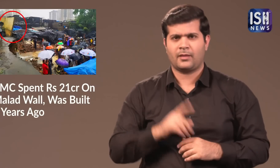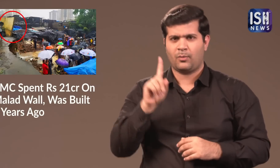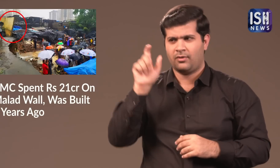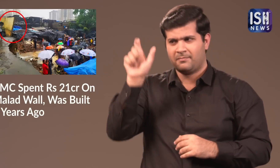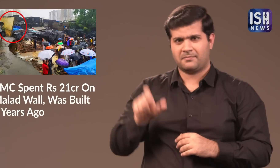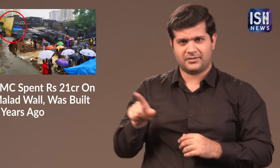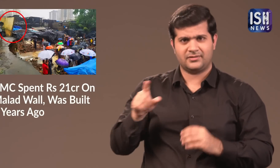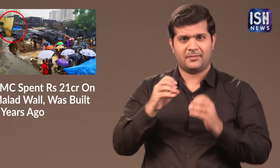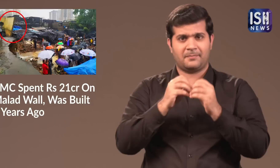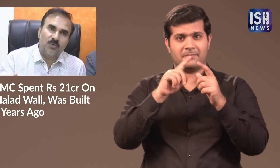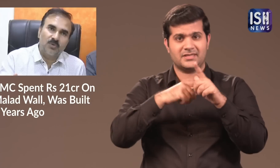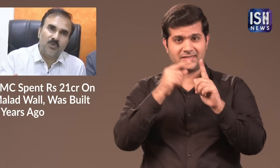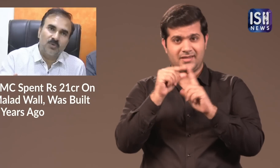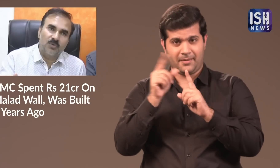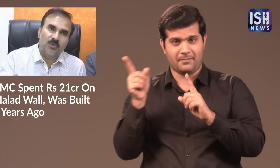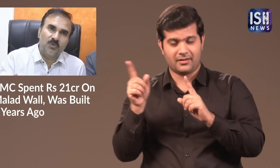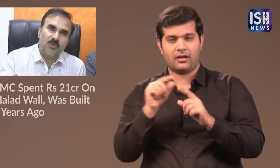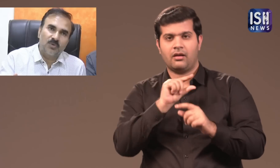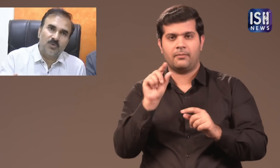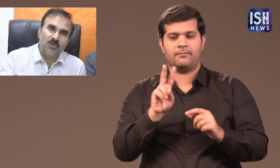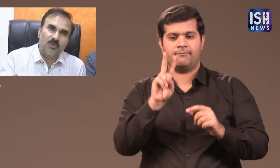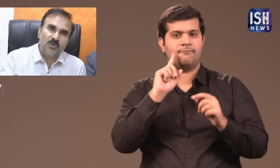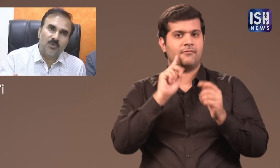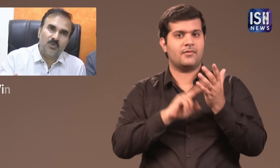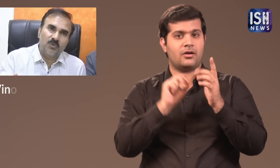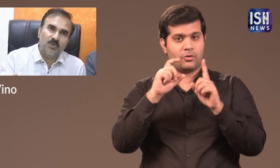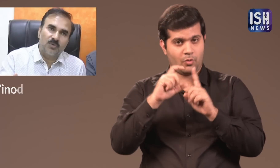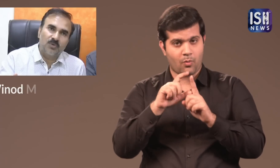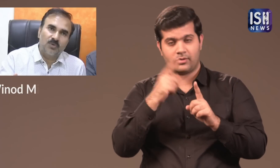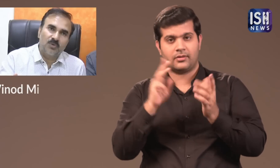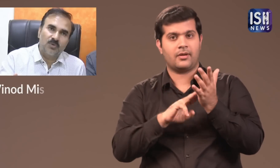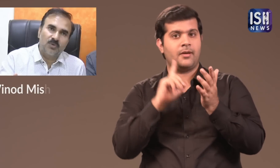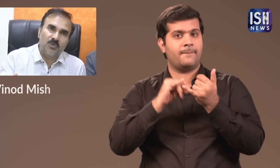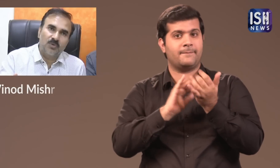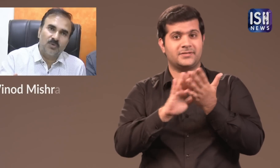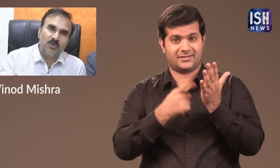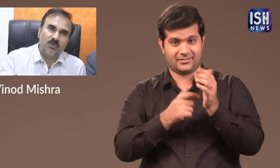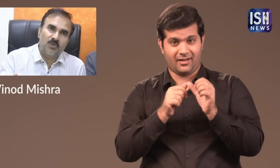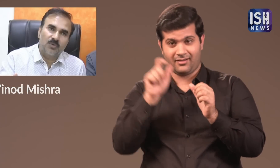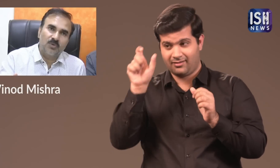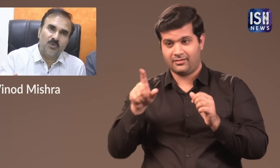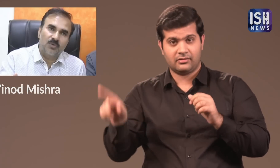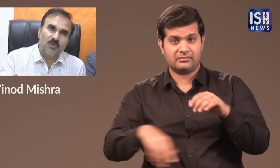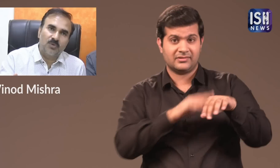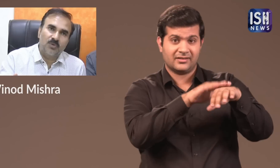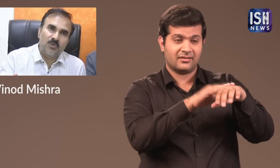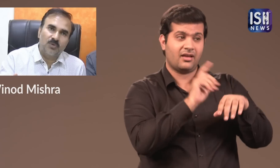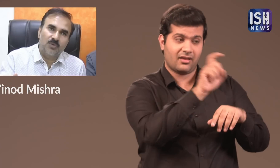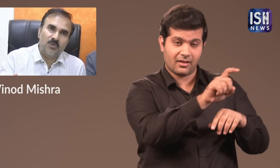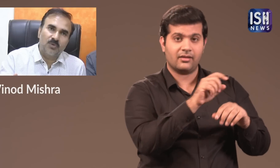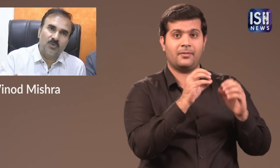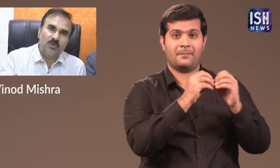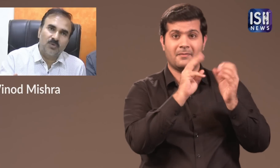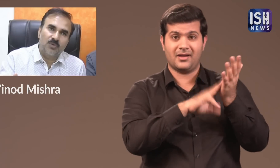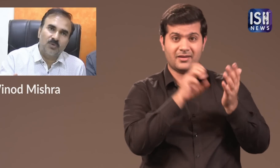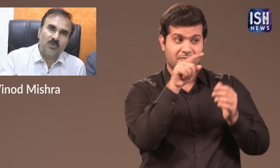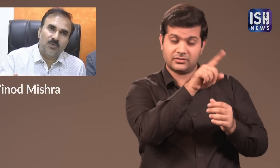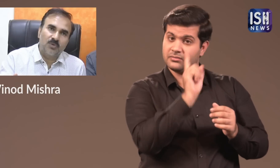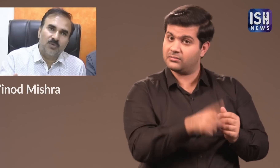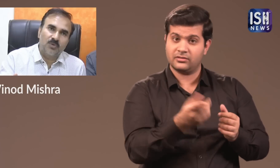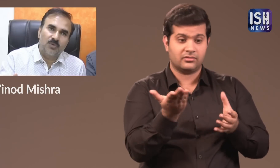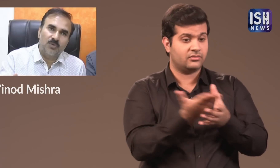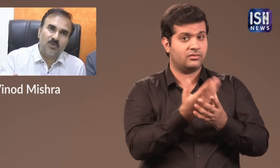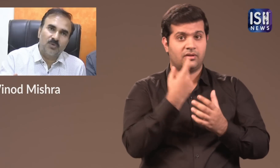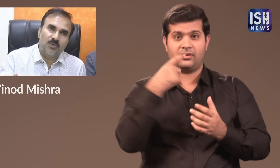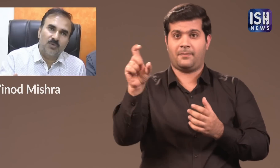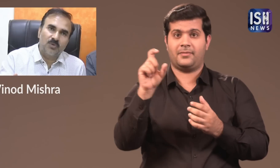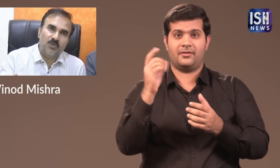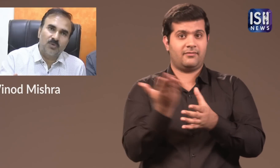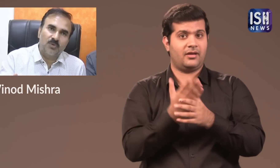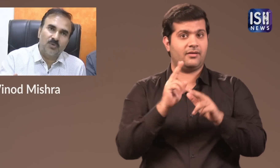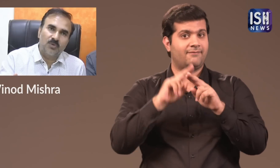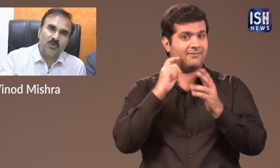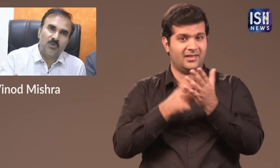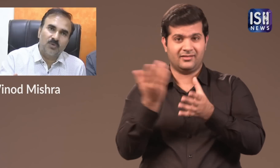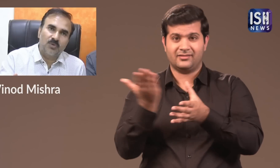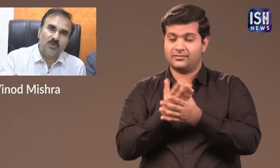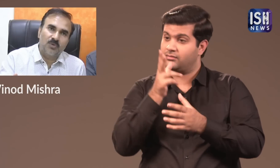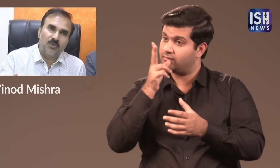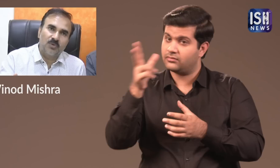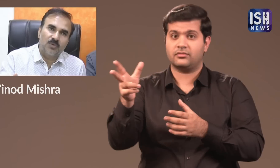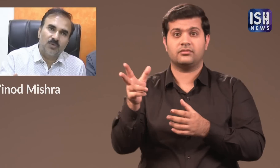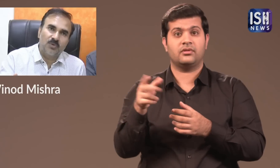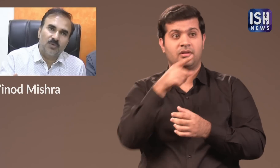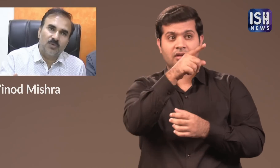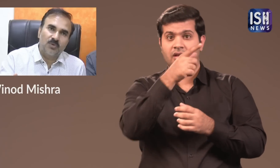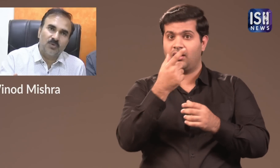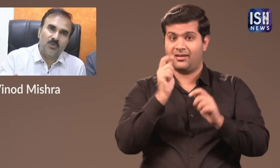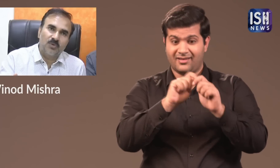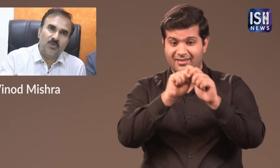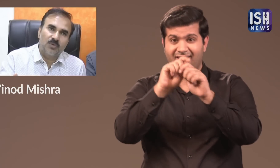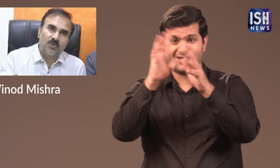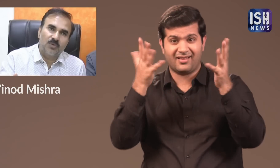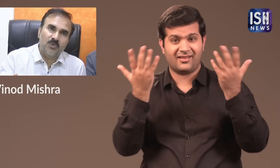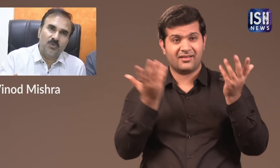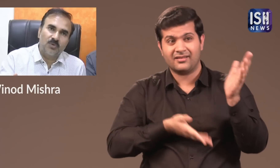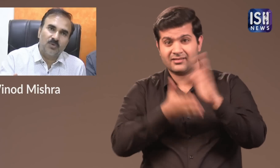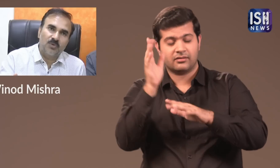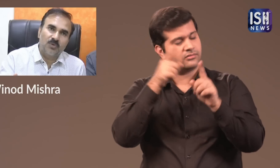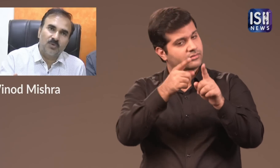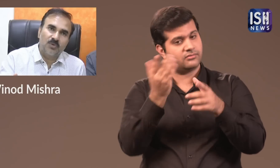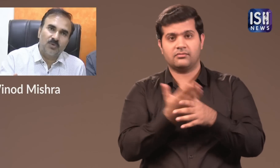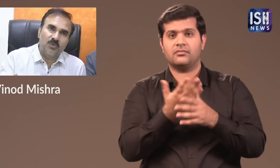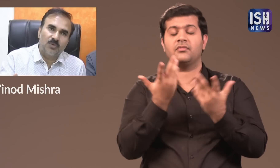Vinod Mishra a BJP corporator said that the BMC must file case and hold them responsible.